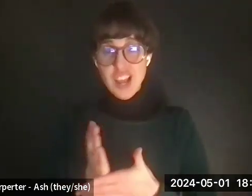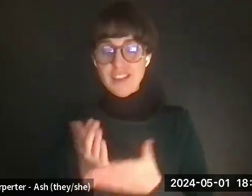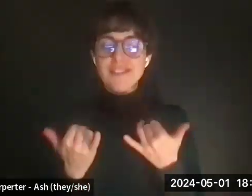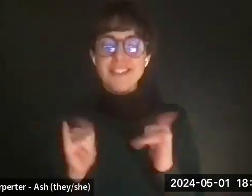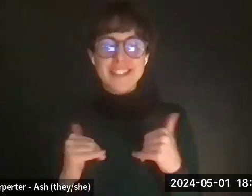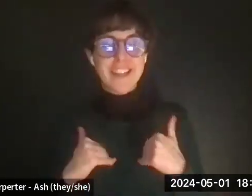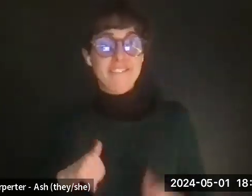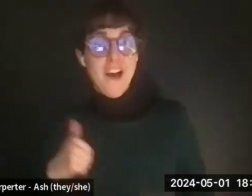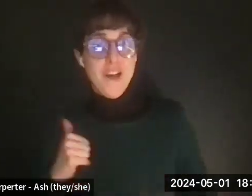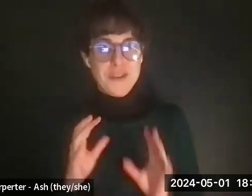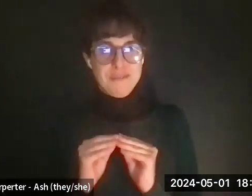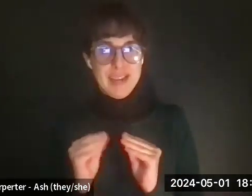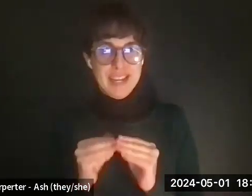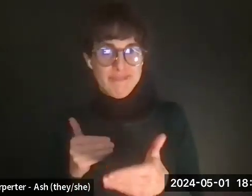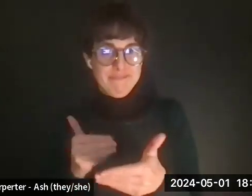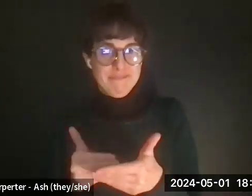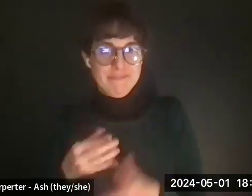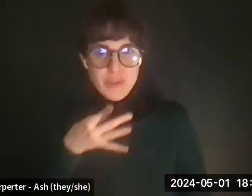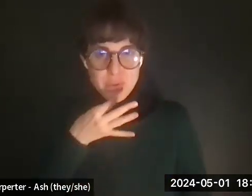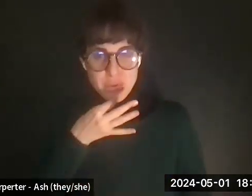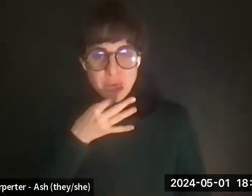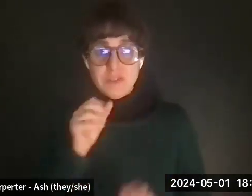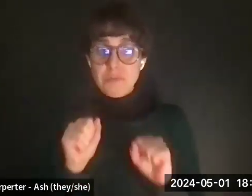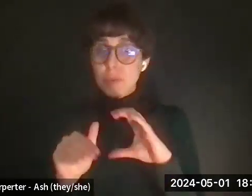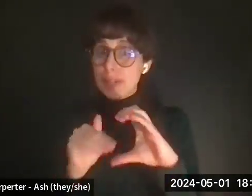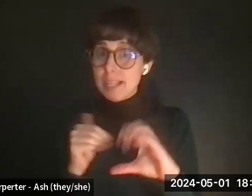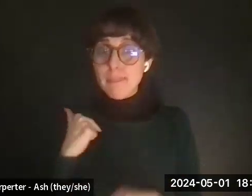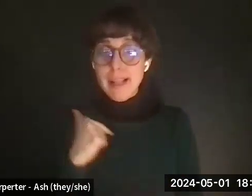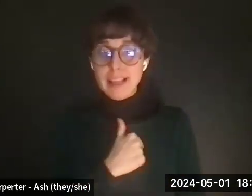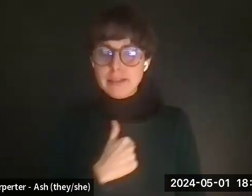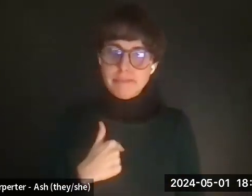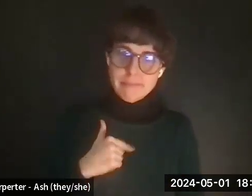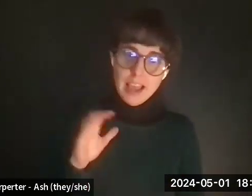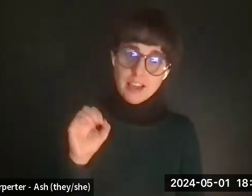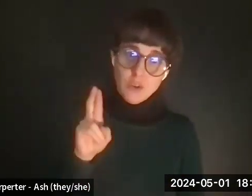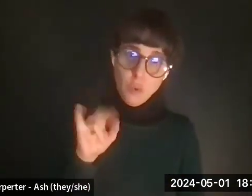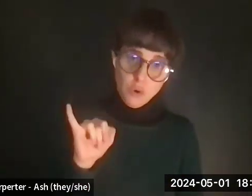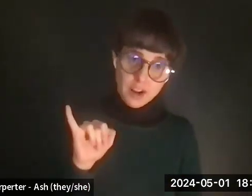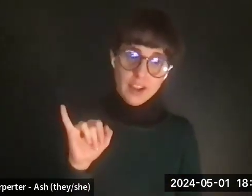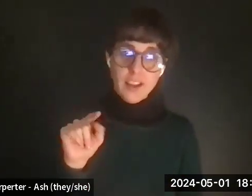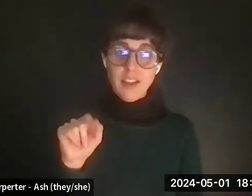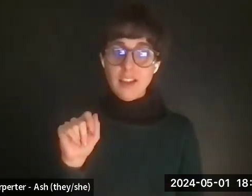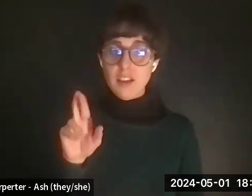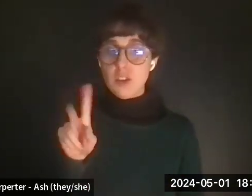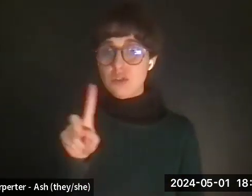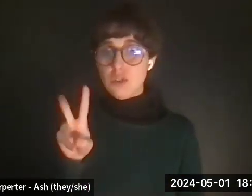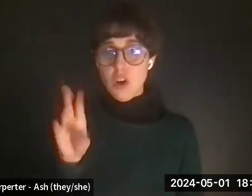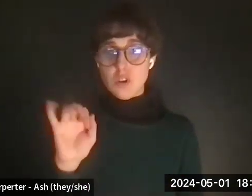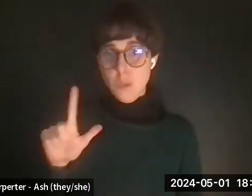So please send them to myself, Corey Swell, or any of the program managers that are applicable